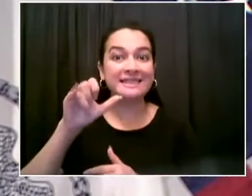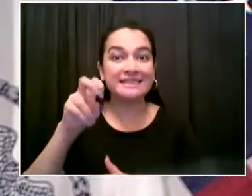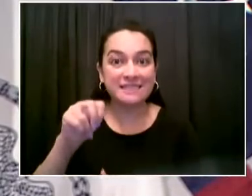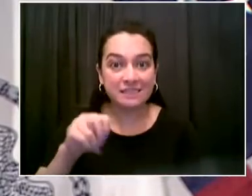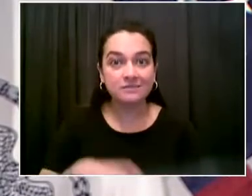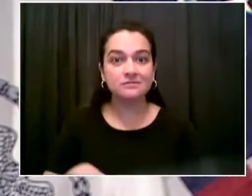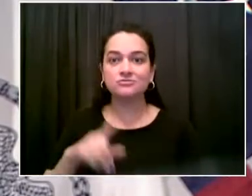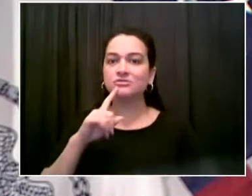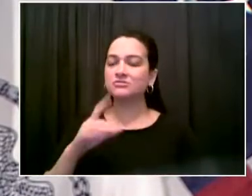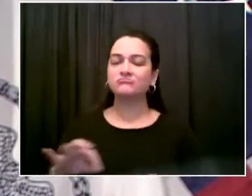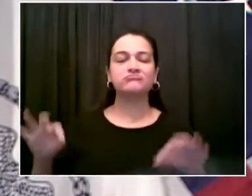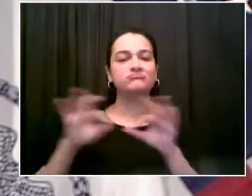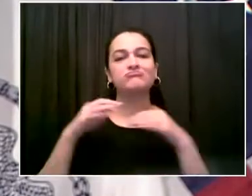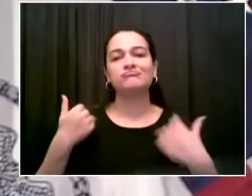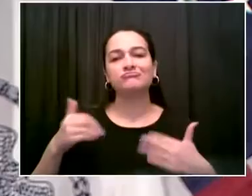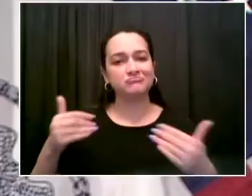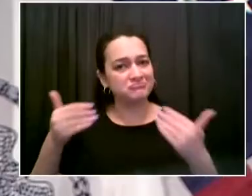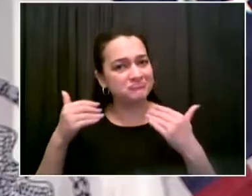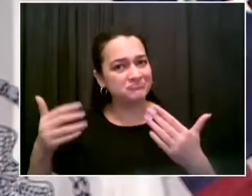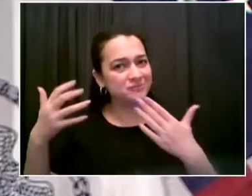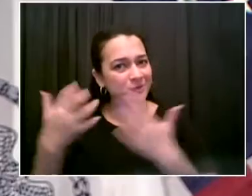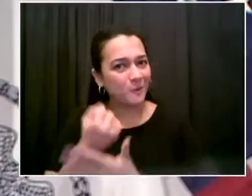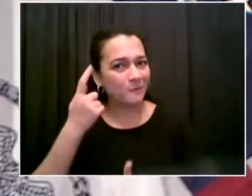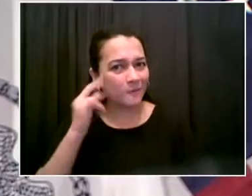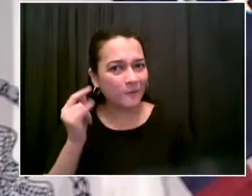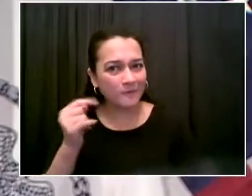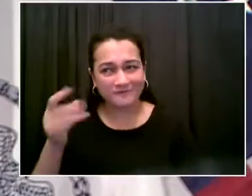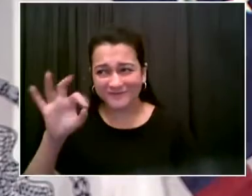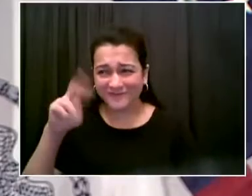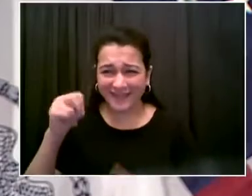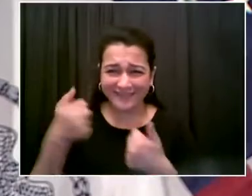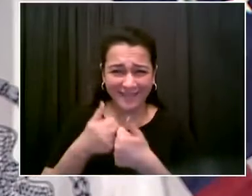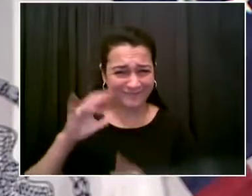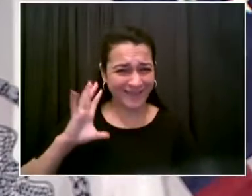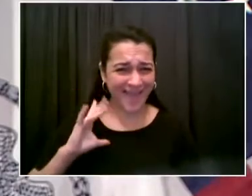DANCERS WILL BE THREE IS GOING TO BE A WONDERFUL SPECIAL OROPPTUNITY. NOW, IF YOU WANT